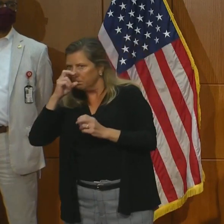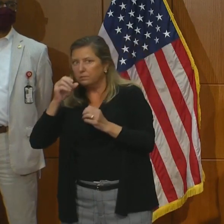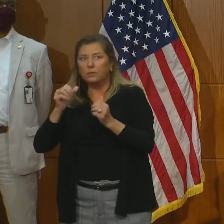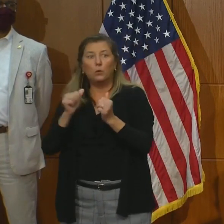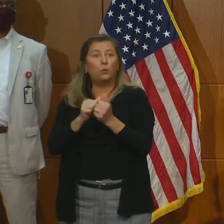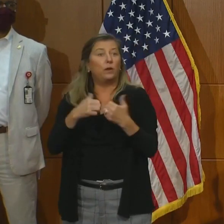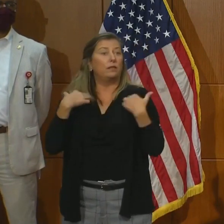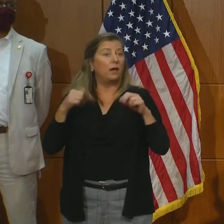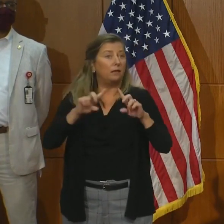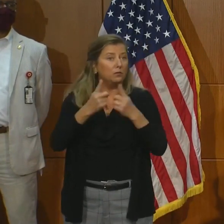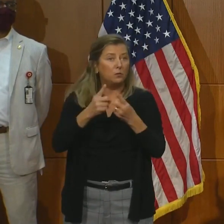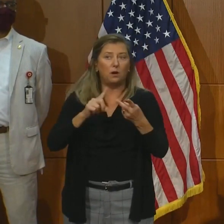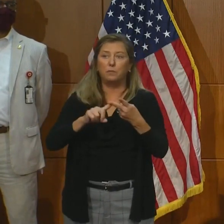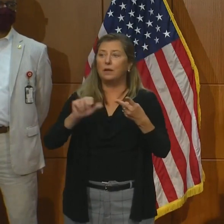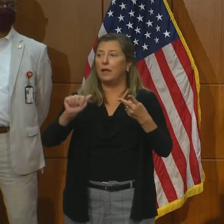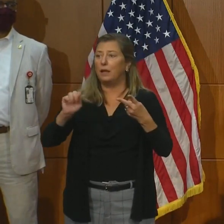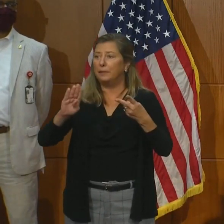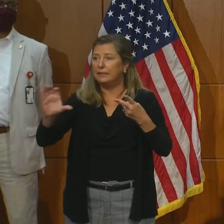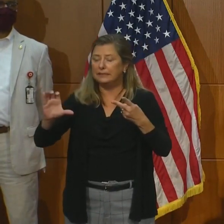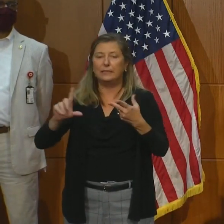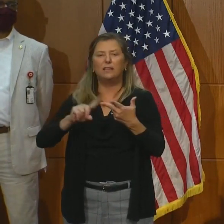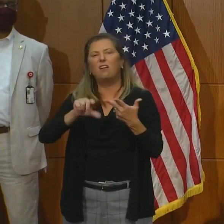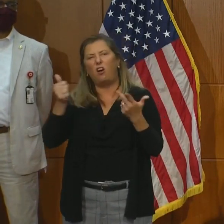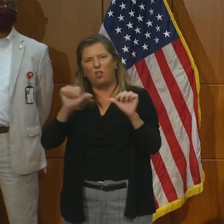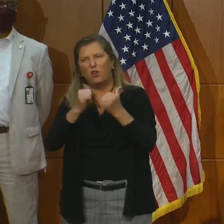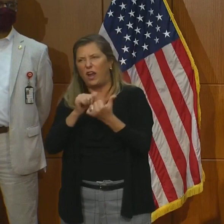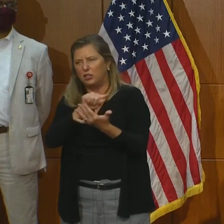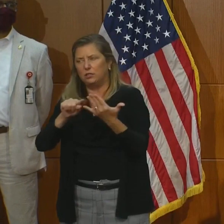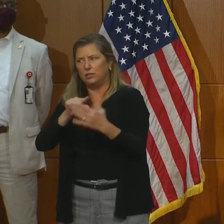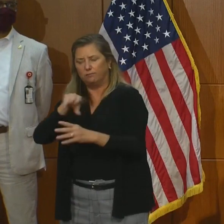ADDRESSING THE RISE. NOW AS YOU GO WE'VE STEPPED UP ENFORCEMENT